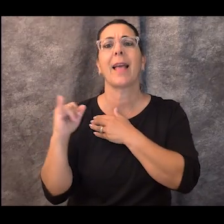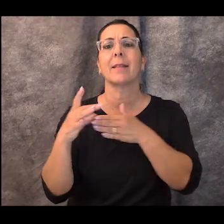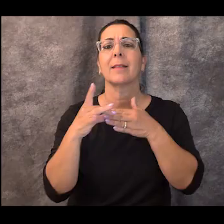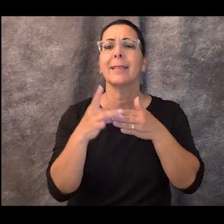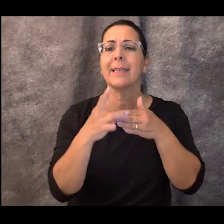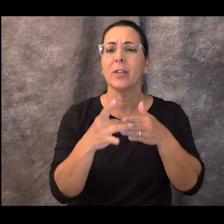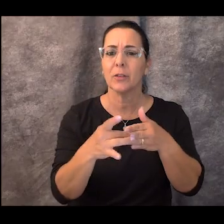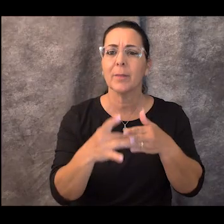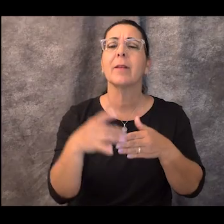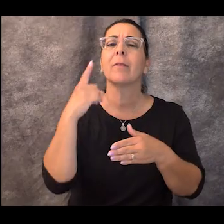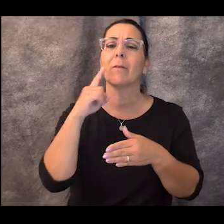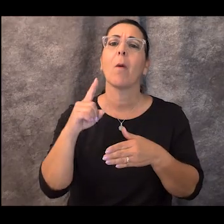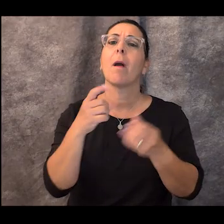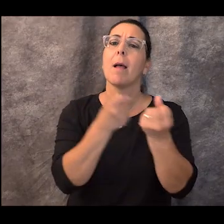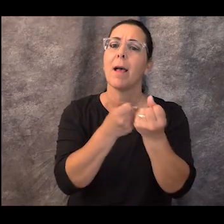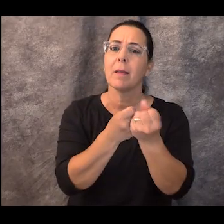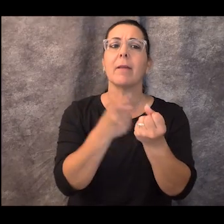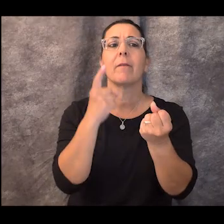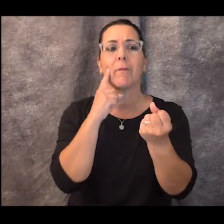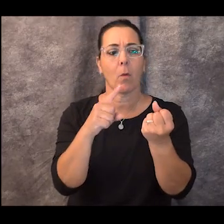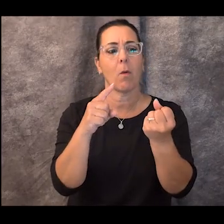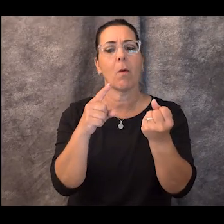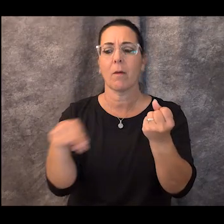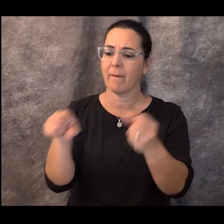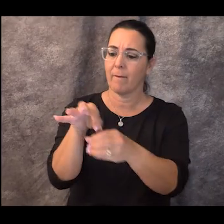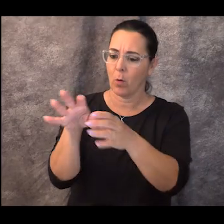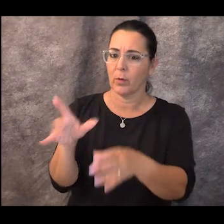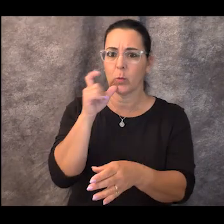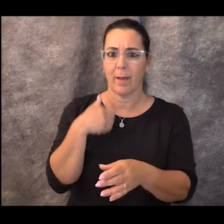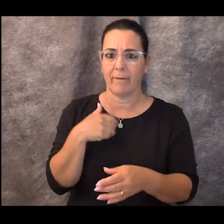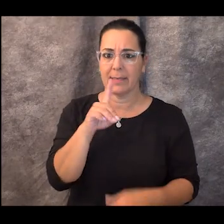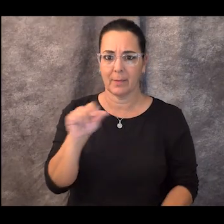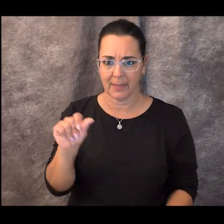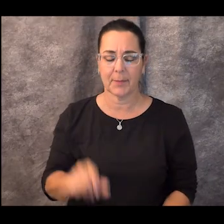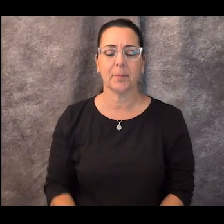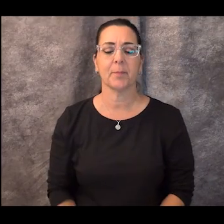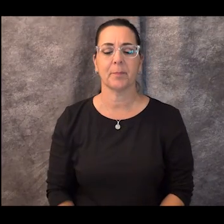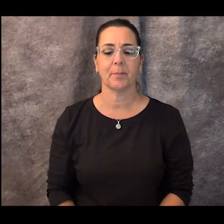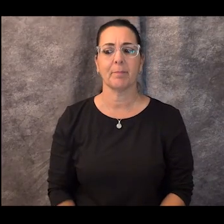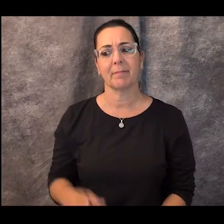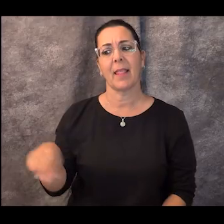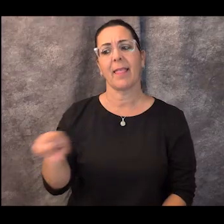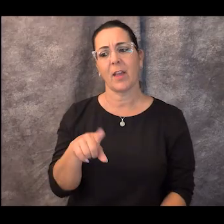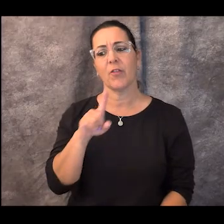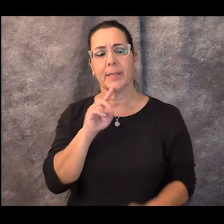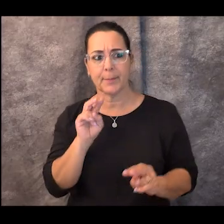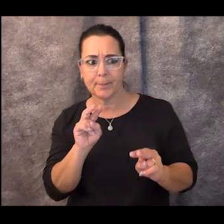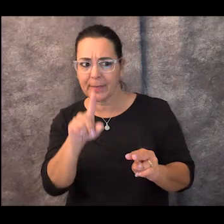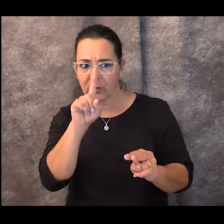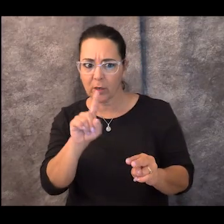of advocating for voters with disabilities. Making sure that we all have the access to vote.